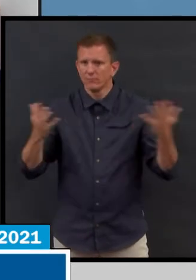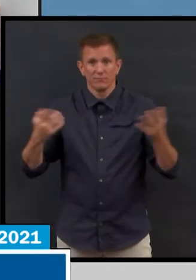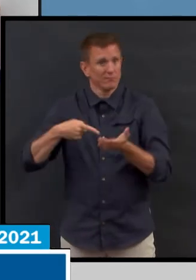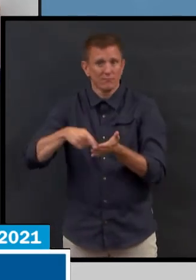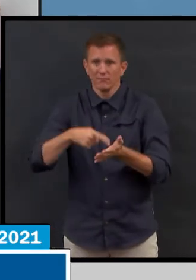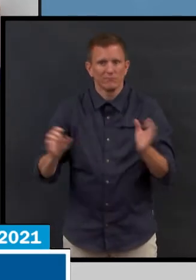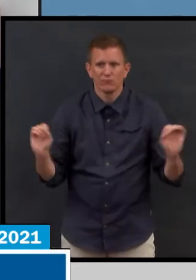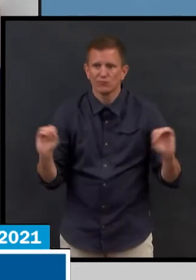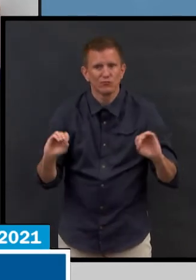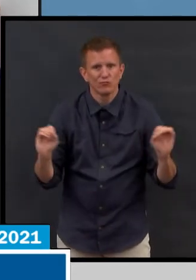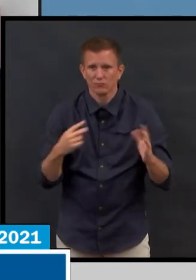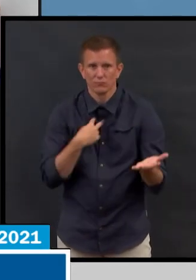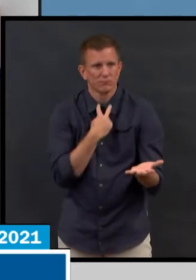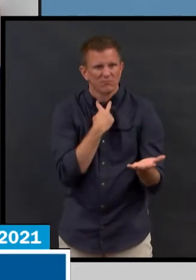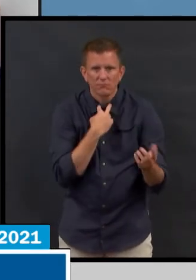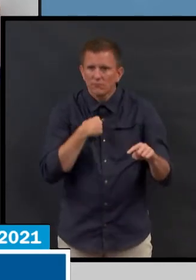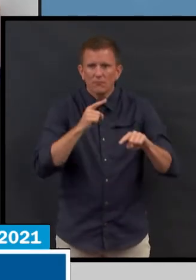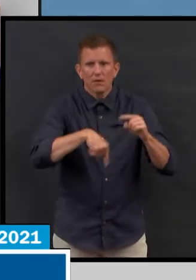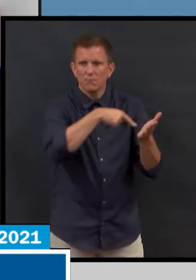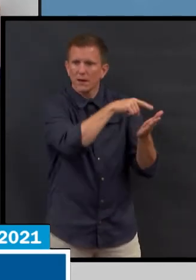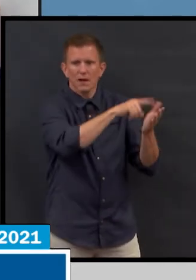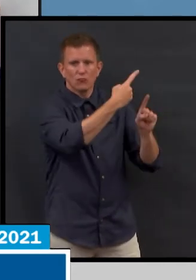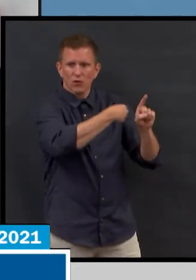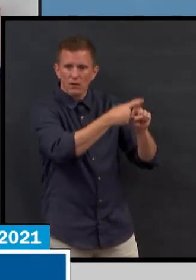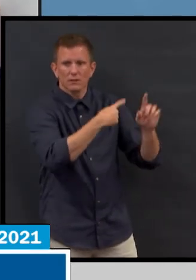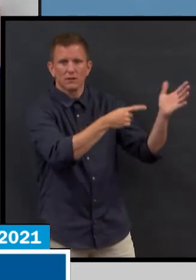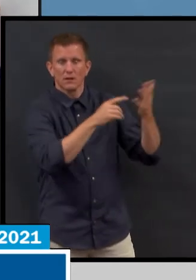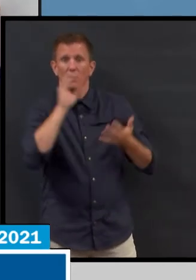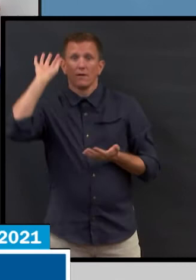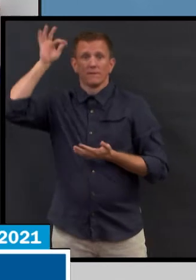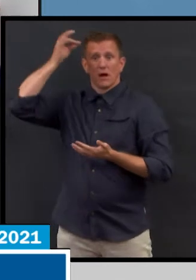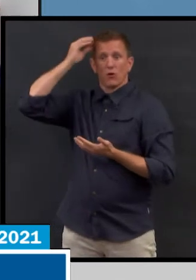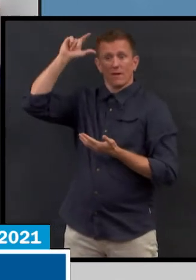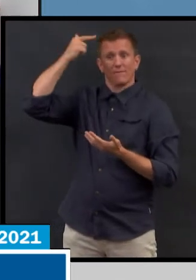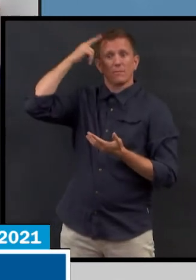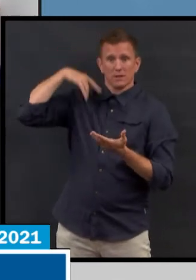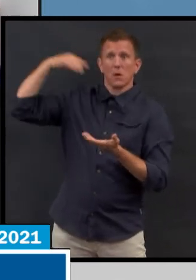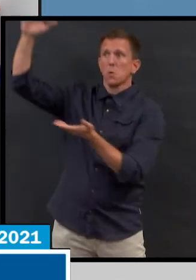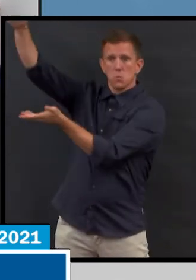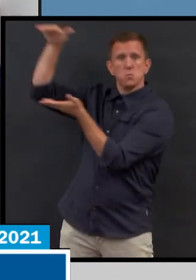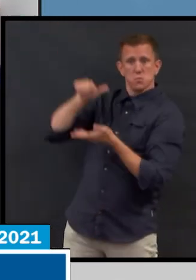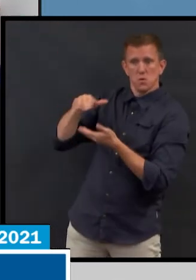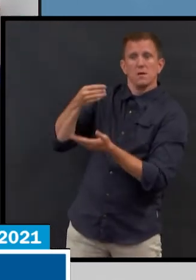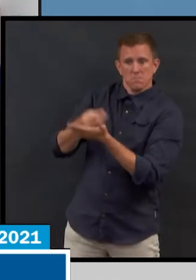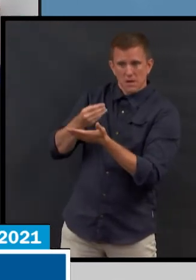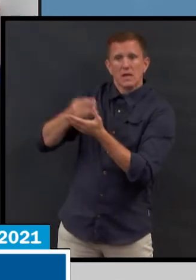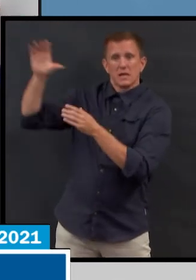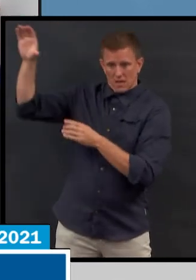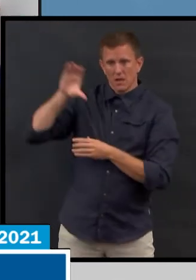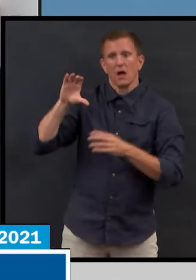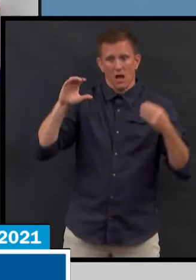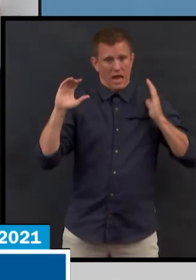to complement our local funds and to help through the state get that to our renters